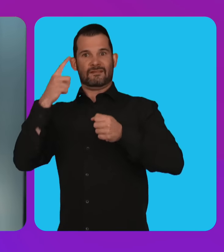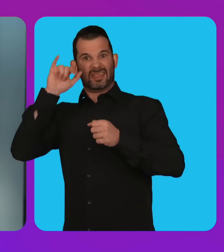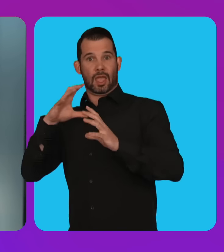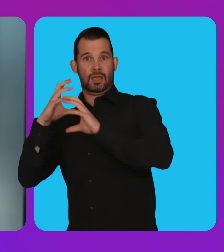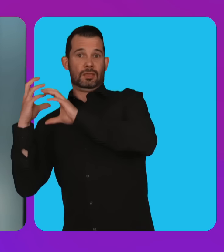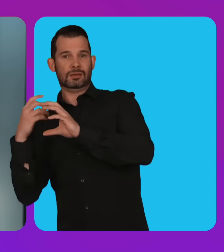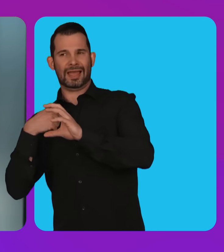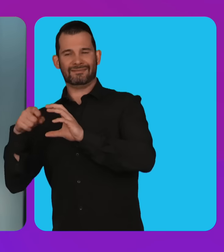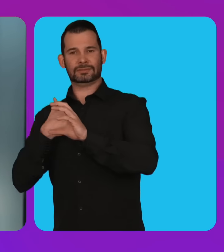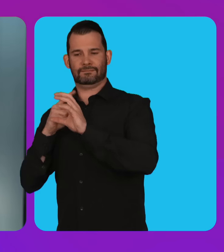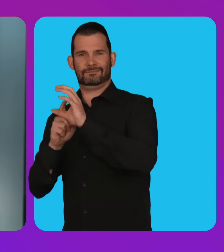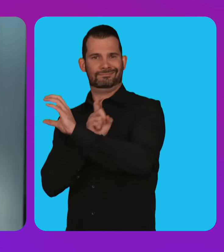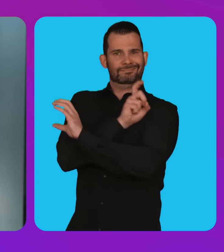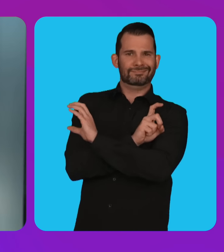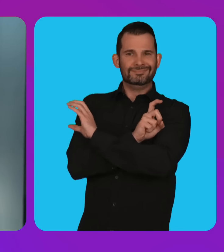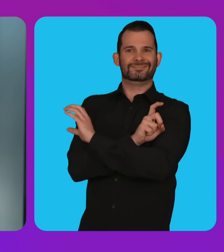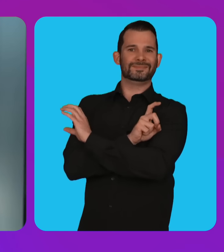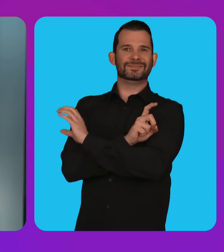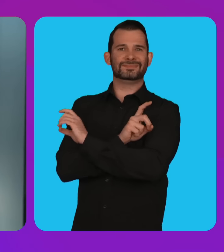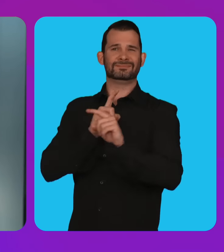But honestly, there is no doubt in my mind